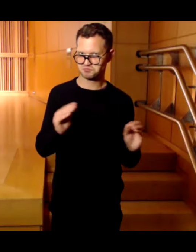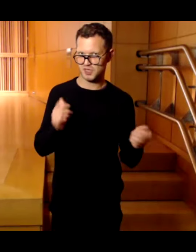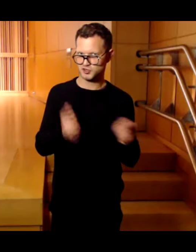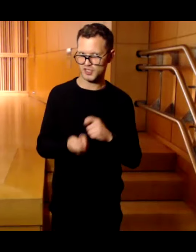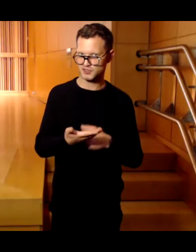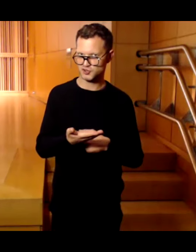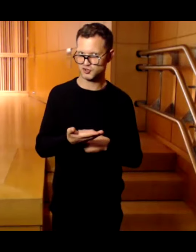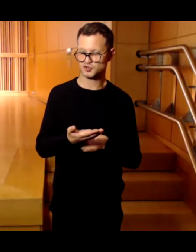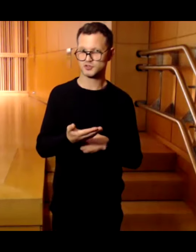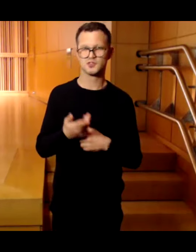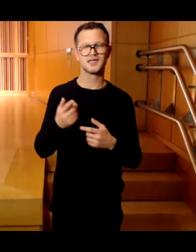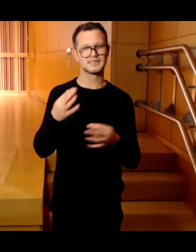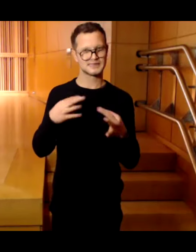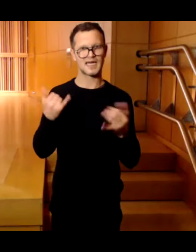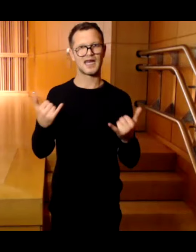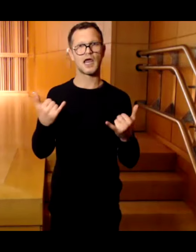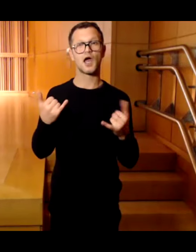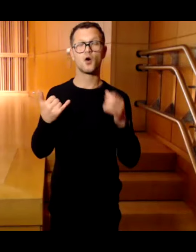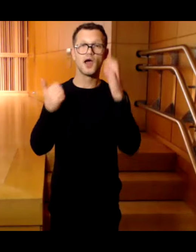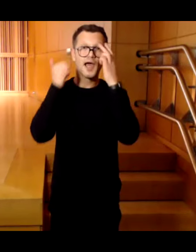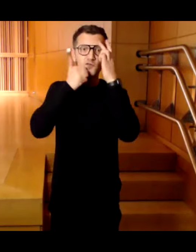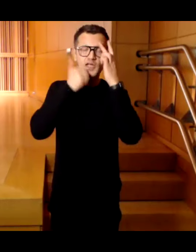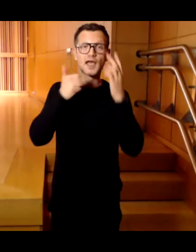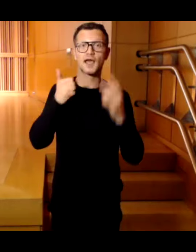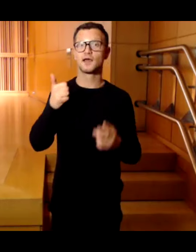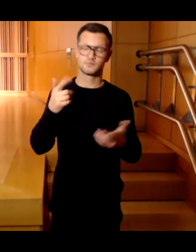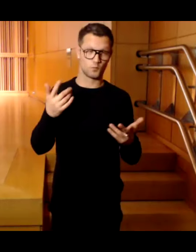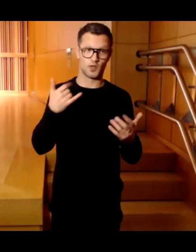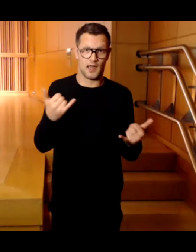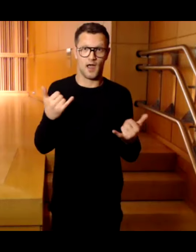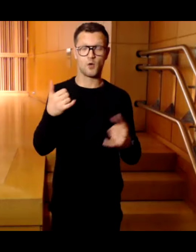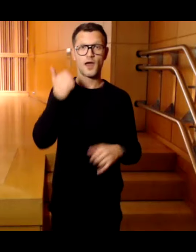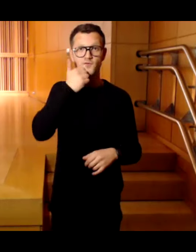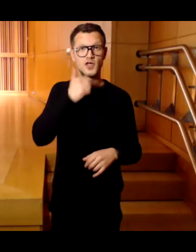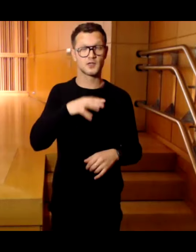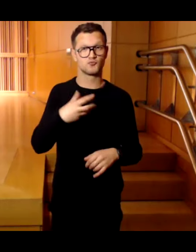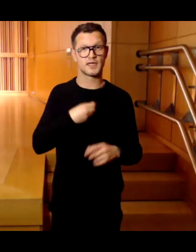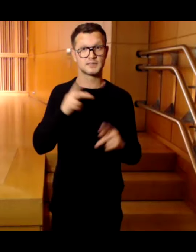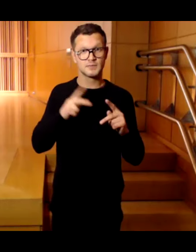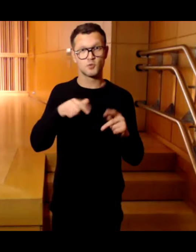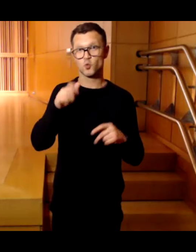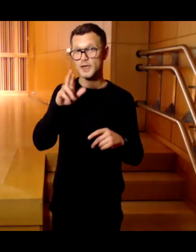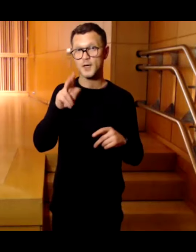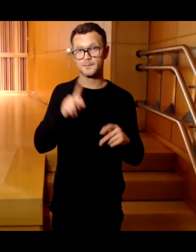In the meantime, the everyday lives of trans and genderqueer people. are most often affected by their contact with administrative law.